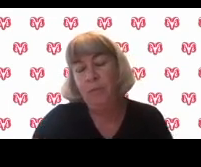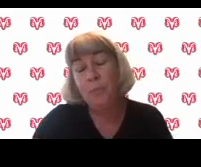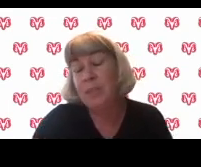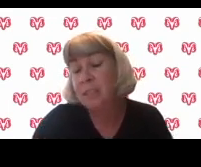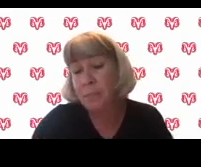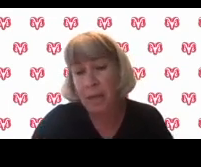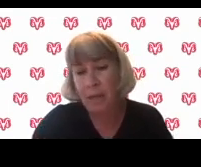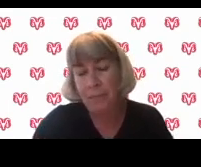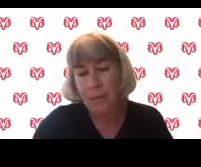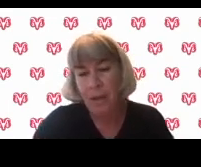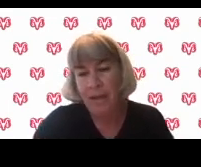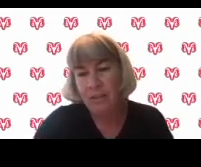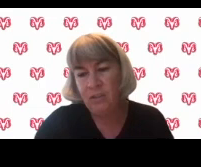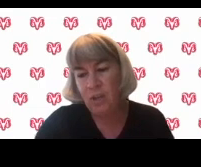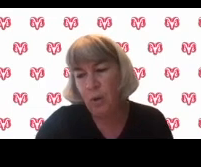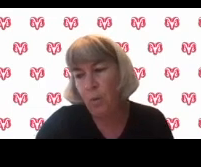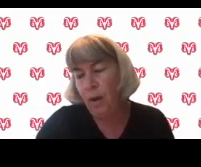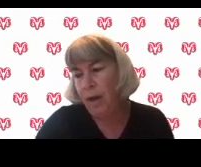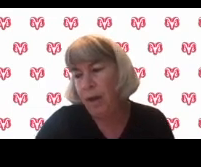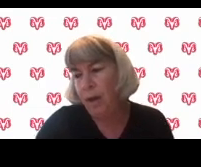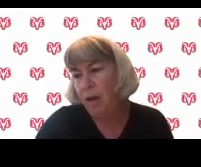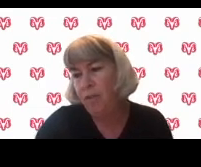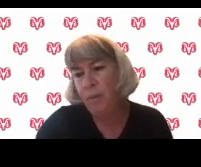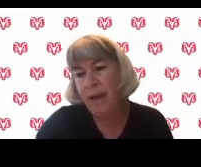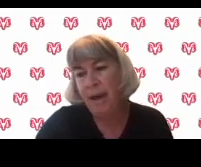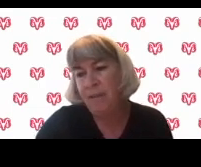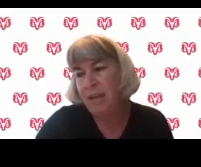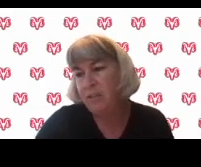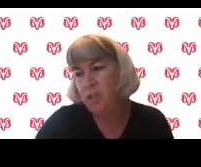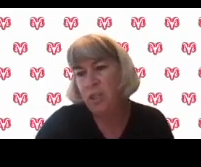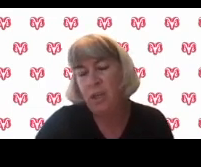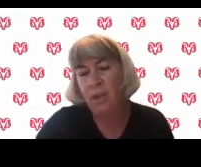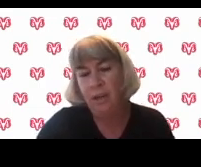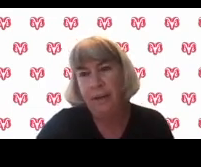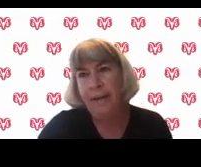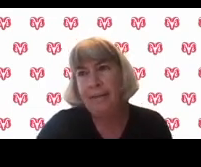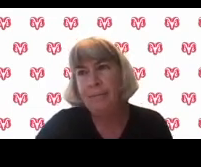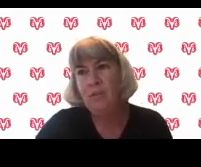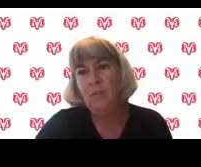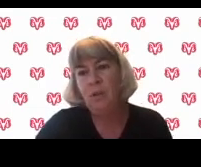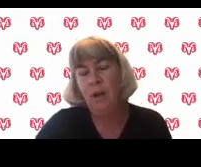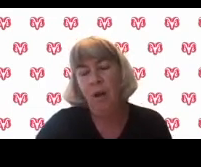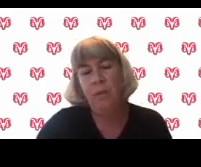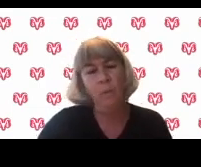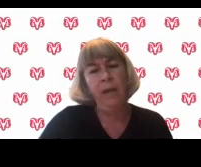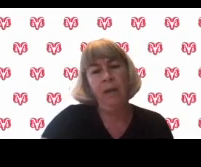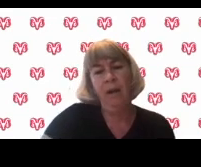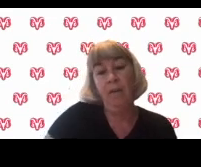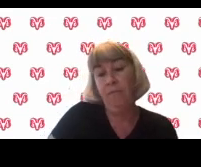to participate. And so although we have history, students aren't always aware of